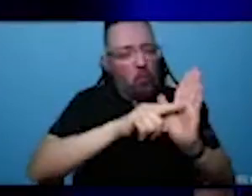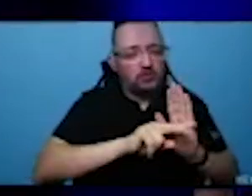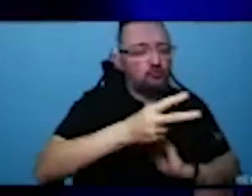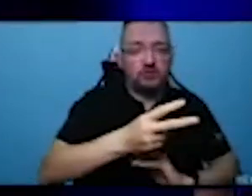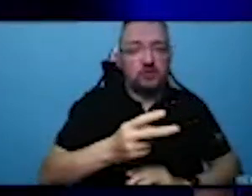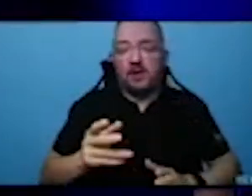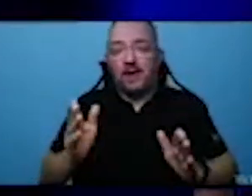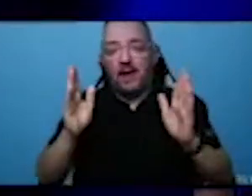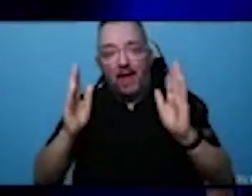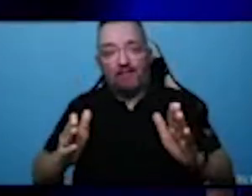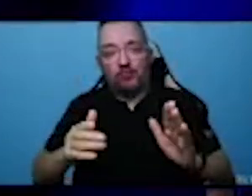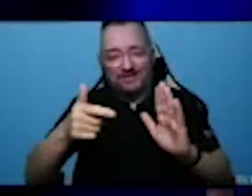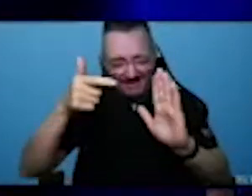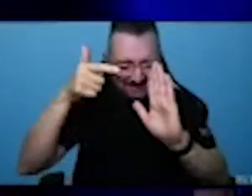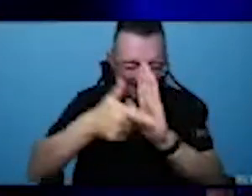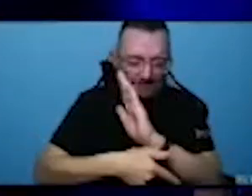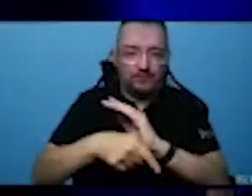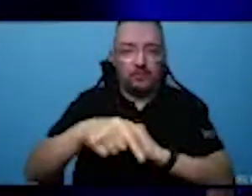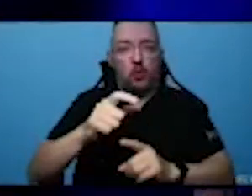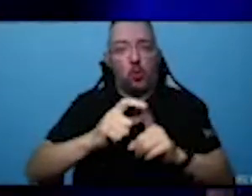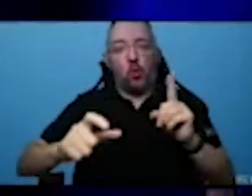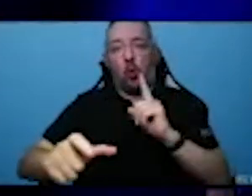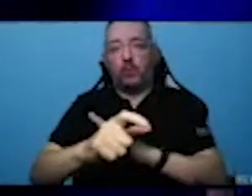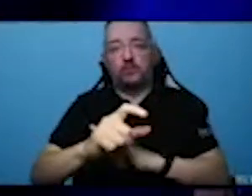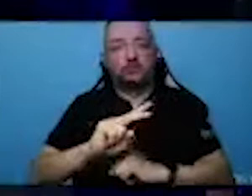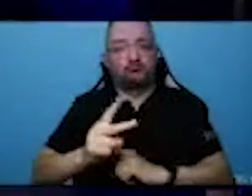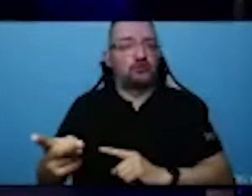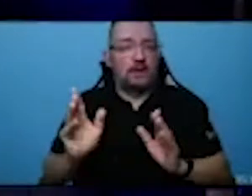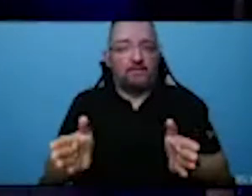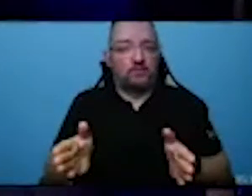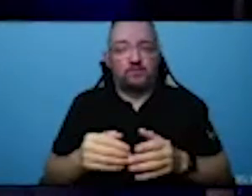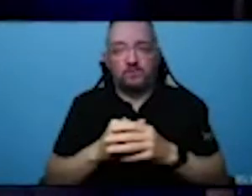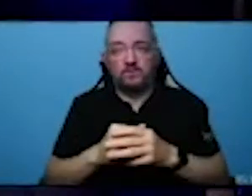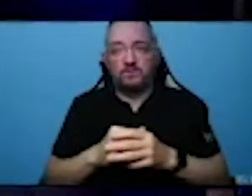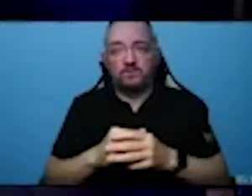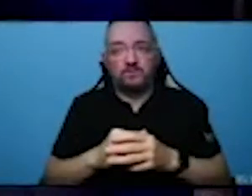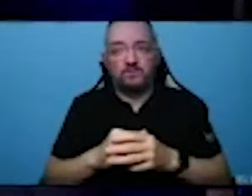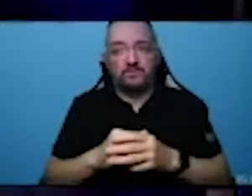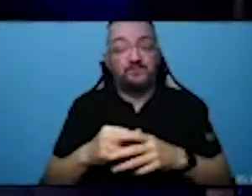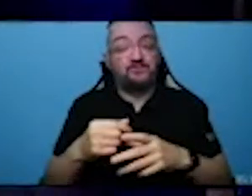level within our communities. We know that public services were under strain pre-Covid.